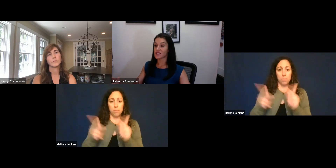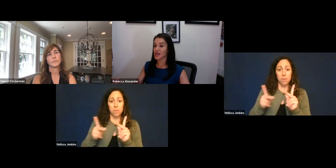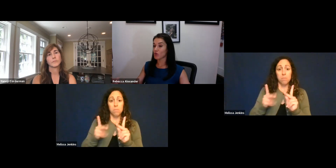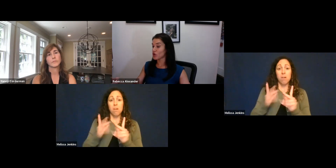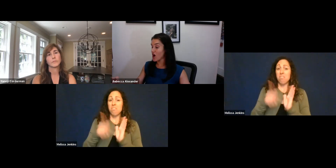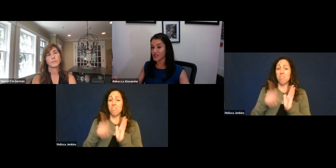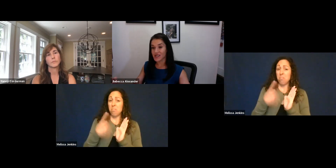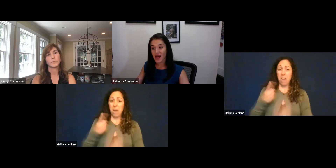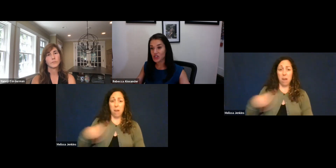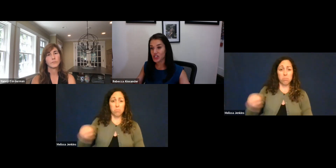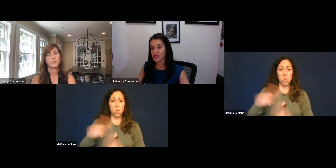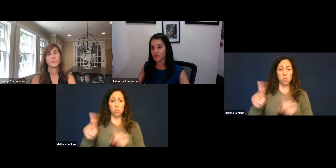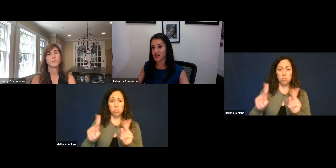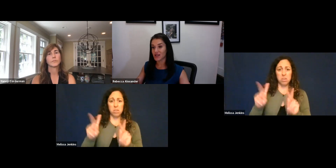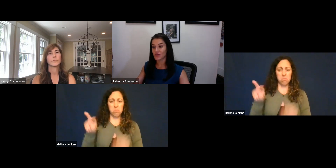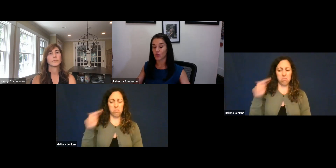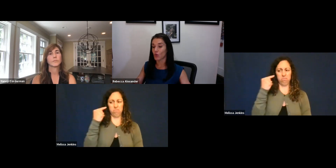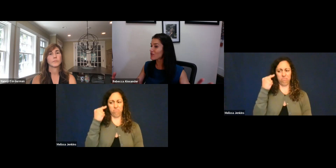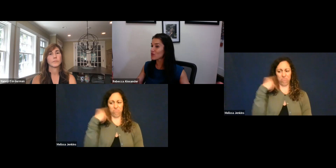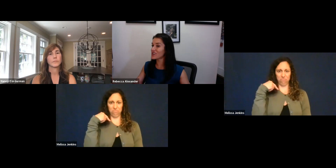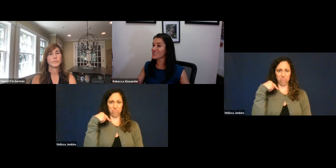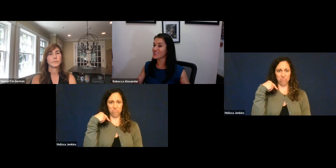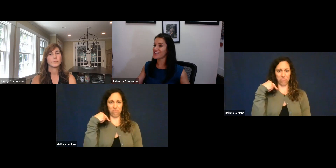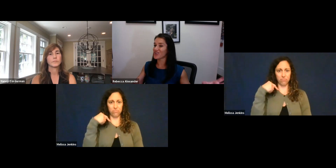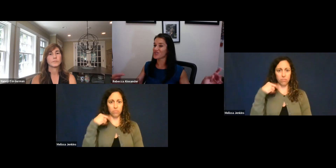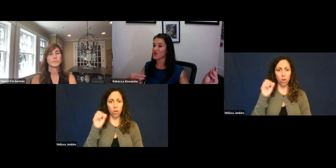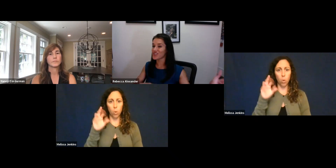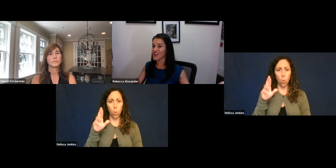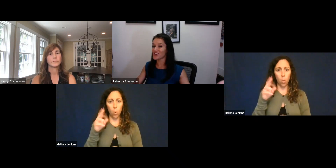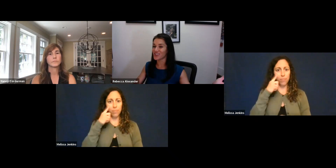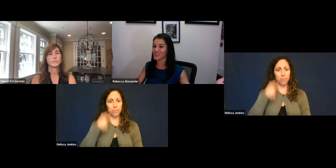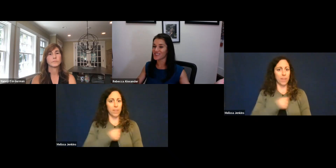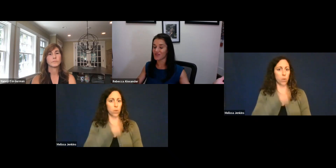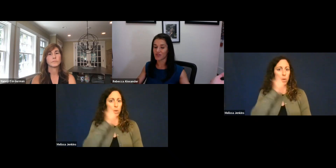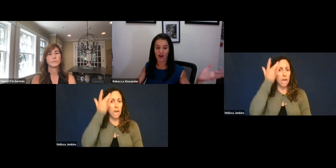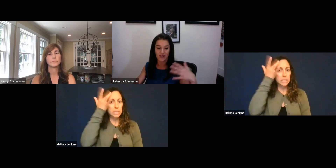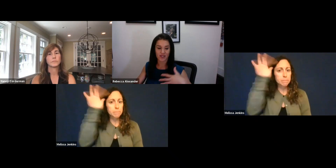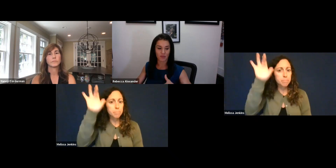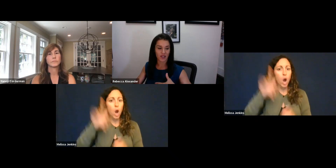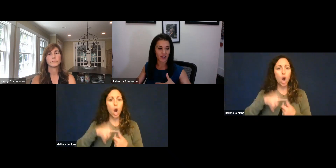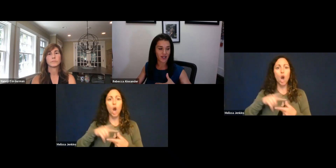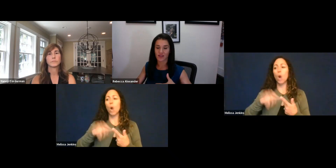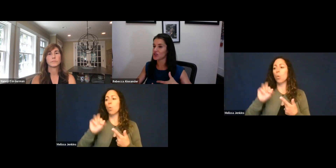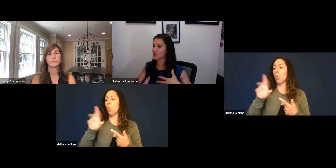us like we're not intelligent, because for whatever reason their association is that if you have a disability, that you're